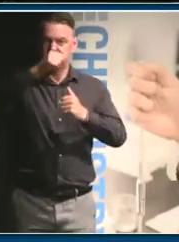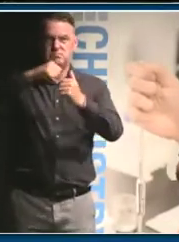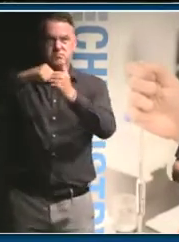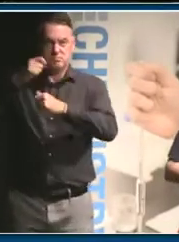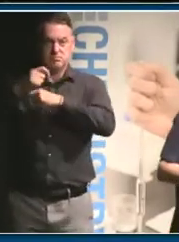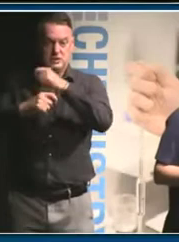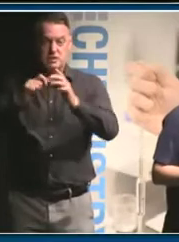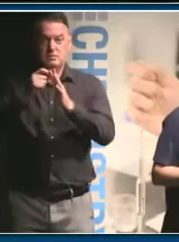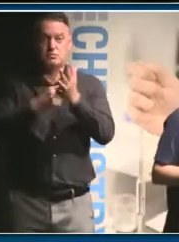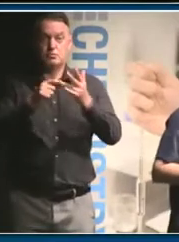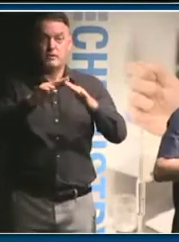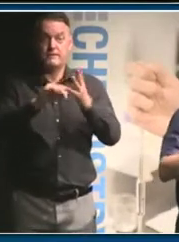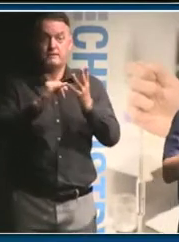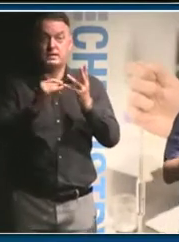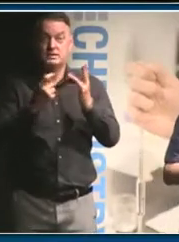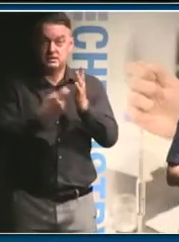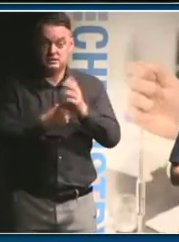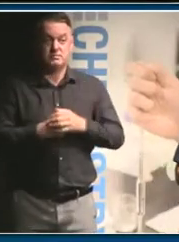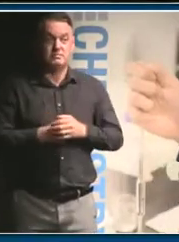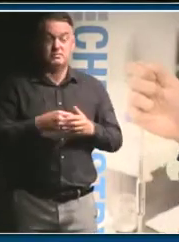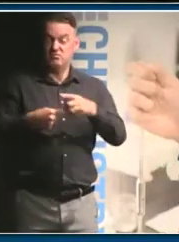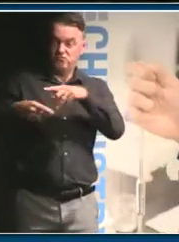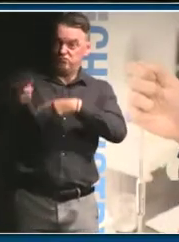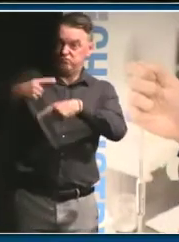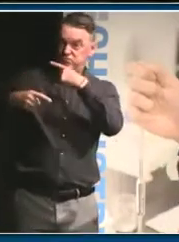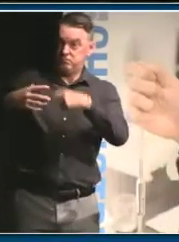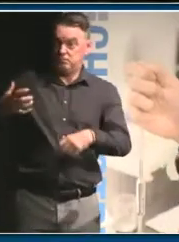medicinal chemistry. He told me how much he was going to pay me I said “When do I start?”